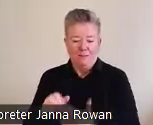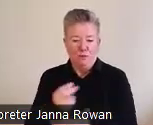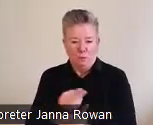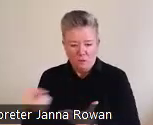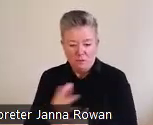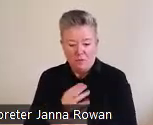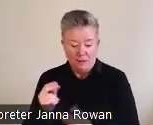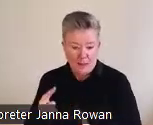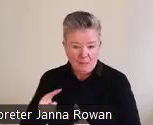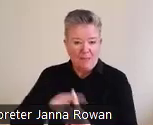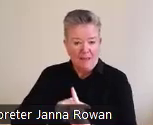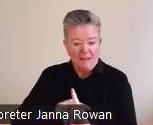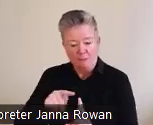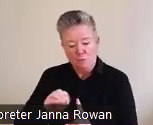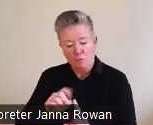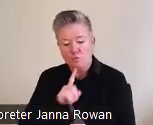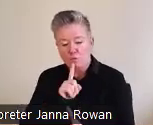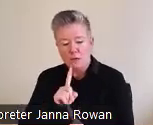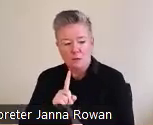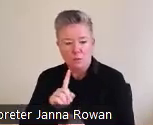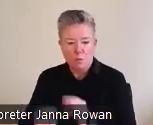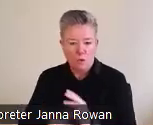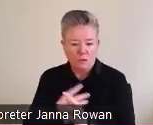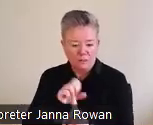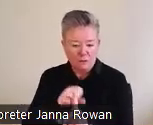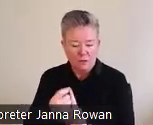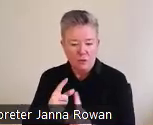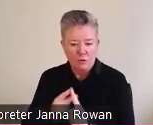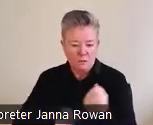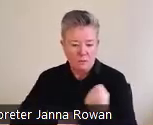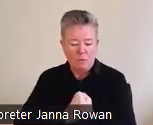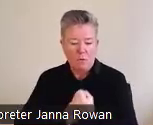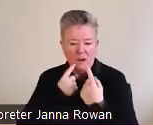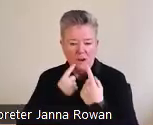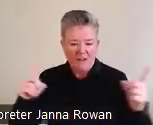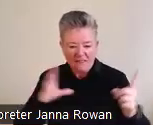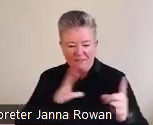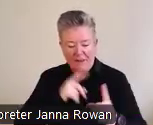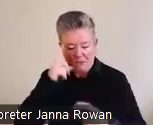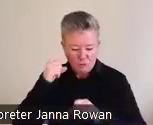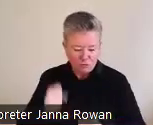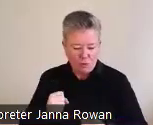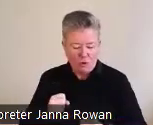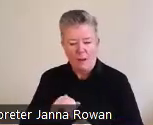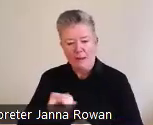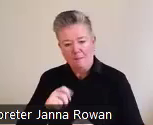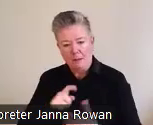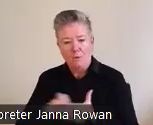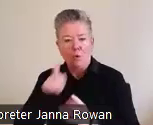and apply them to real world situations to support effective and strong IEP goal writing,